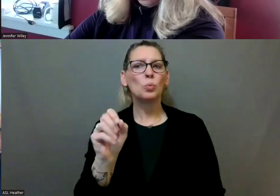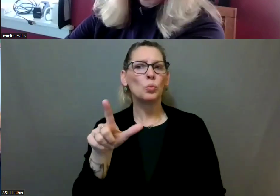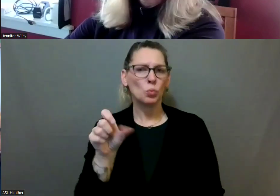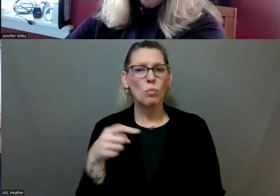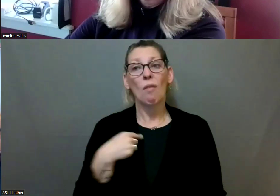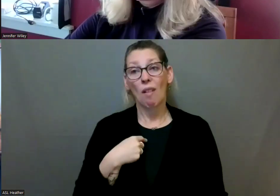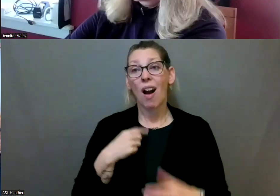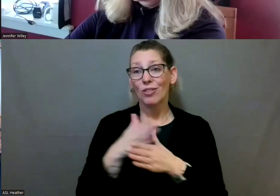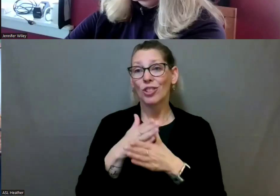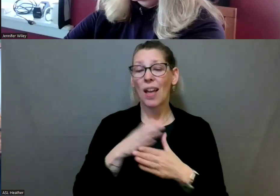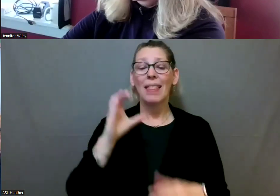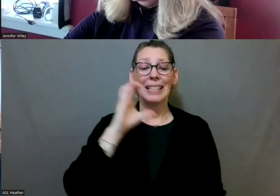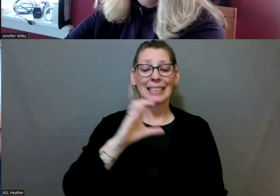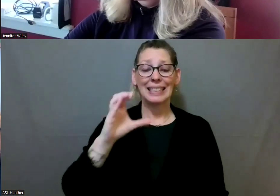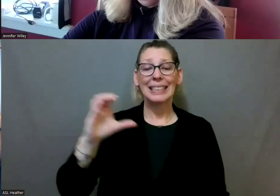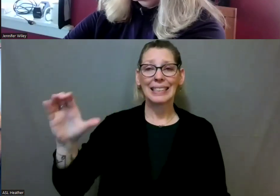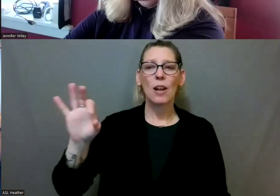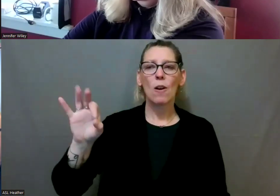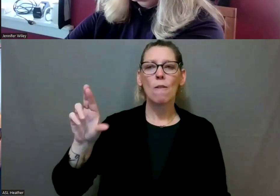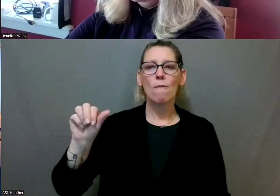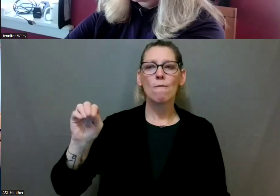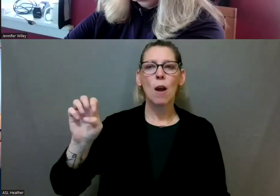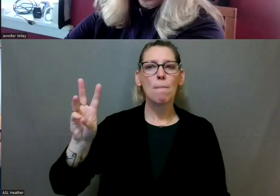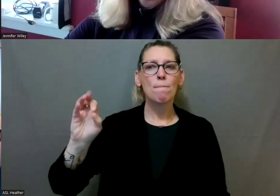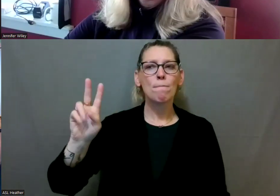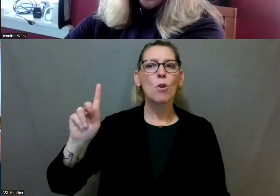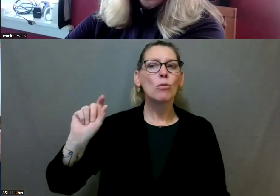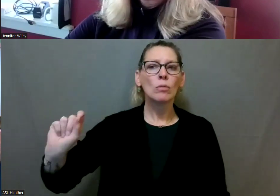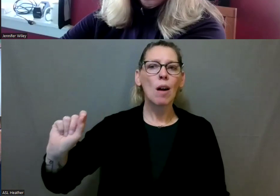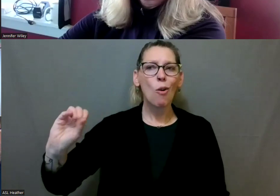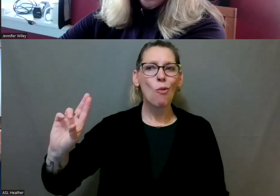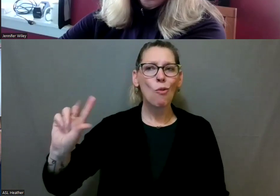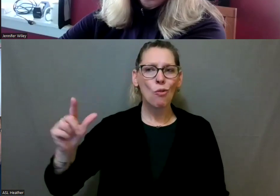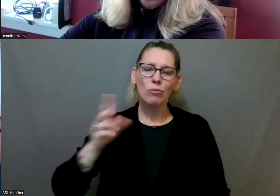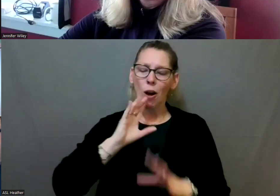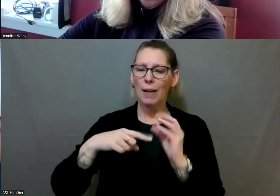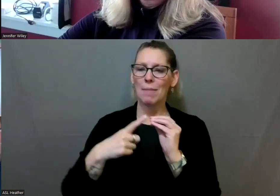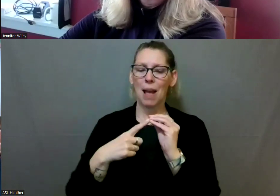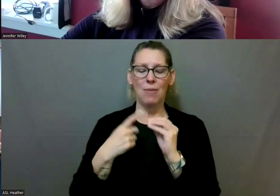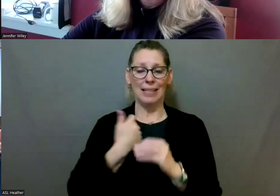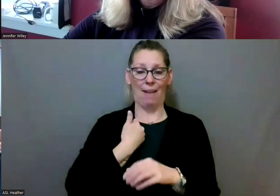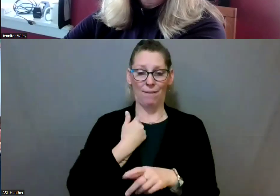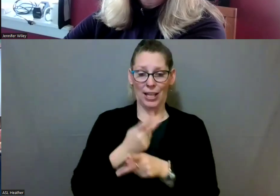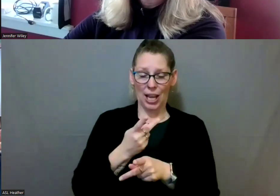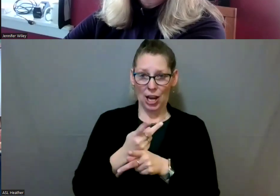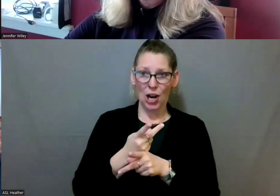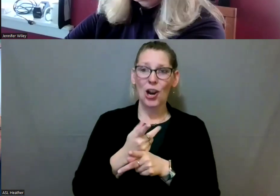the CCC framework .org which talks about you know self-care self-regulation perseverance